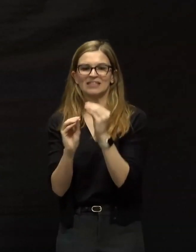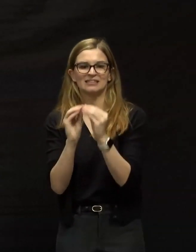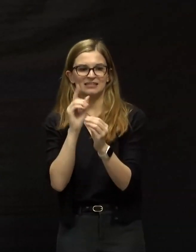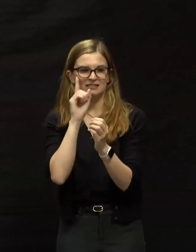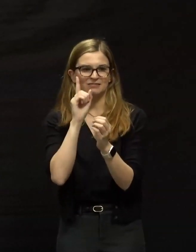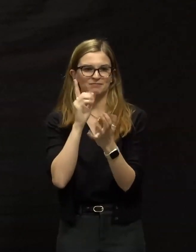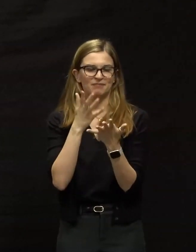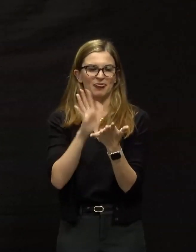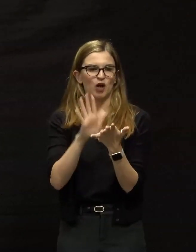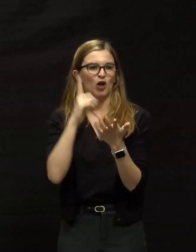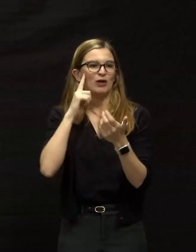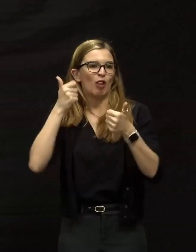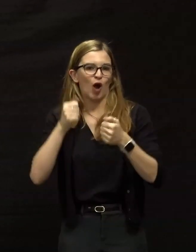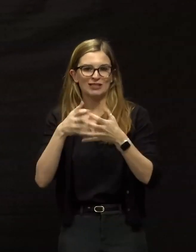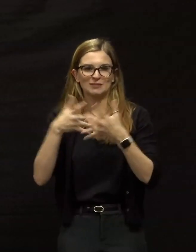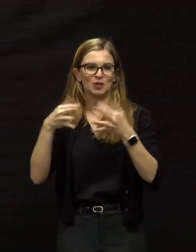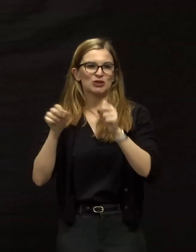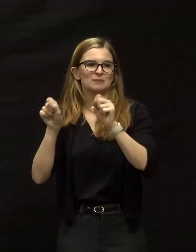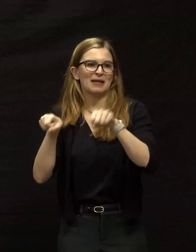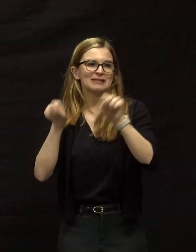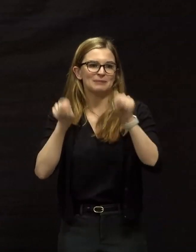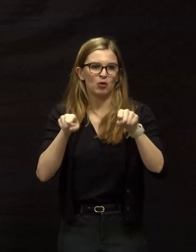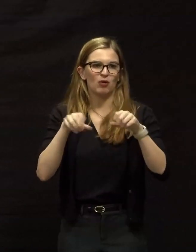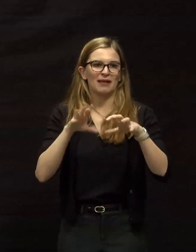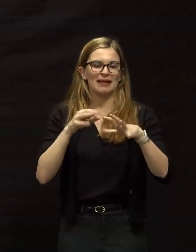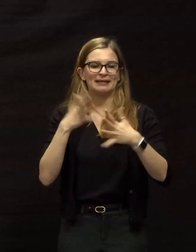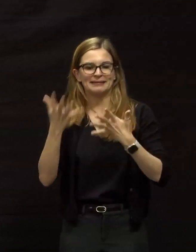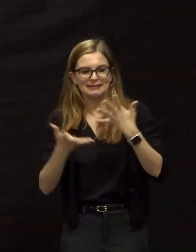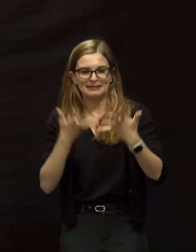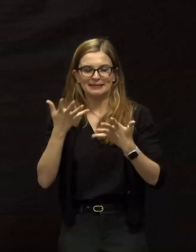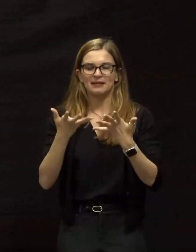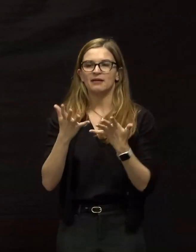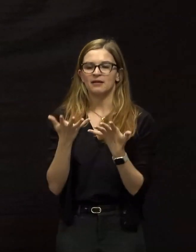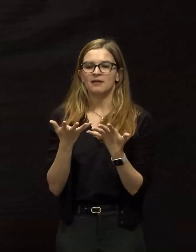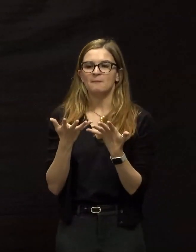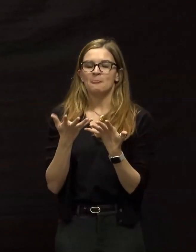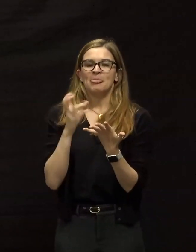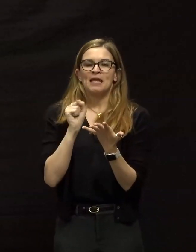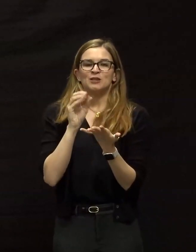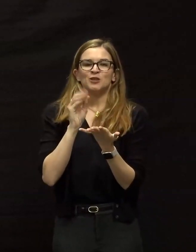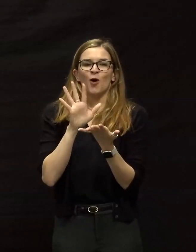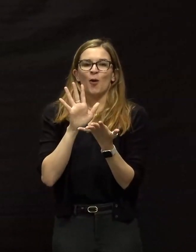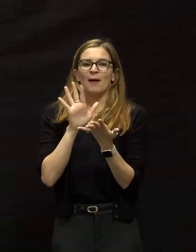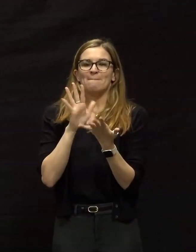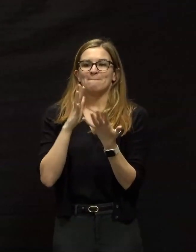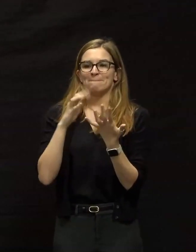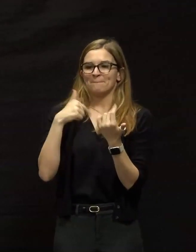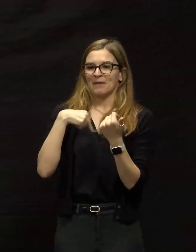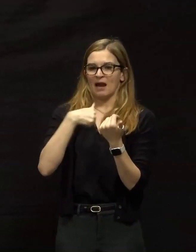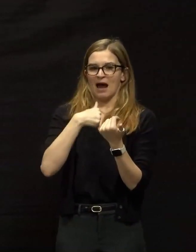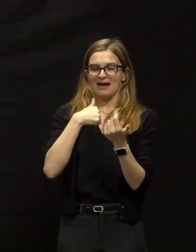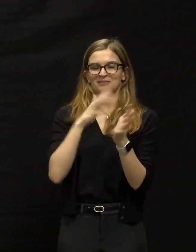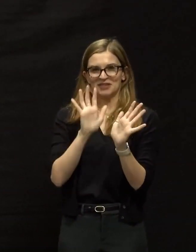And so it's very much a cure or fix mentality when it comes to hearing loss. And so,